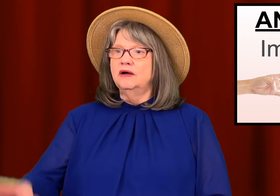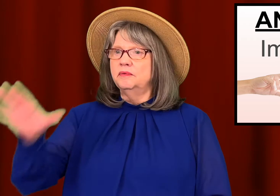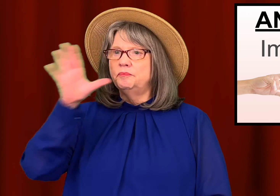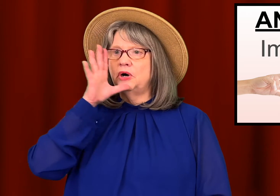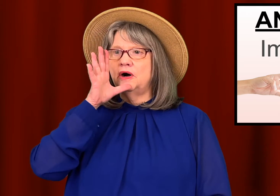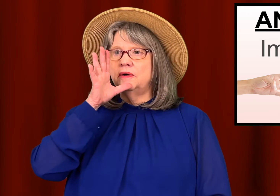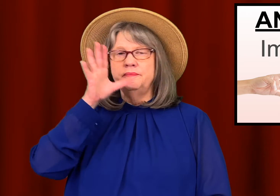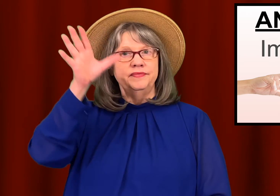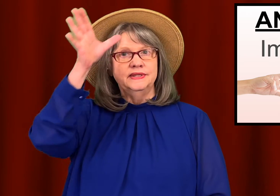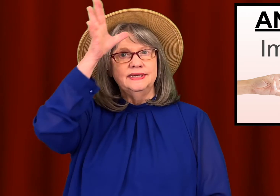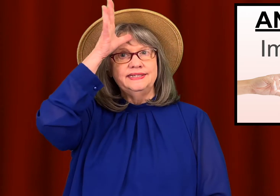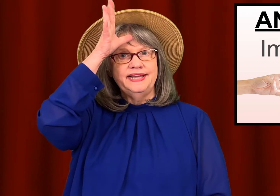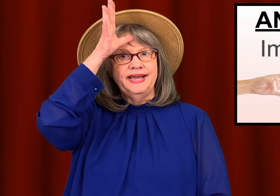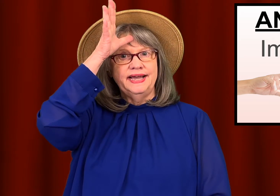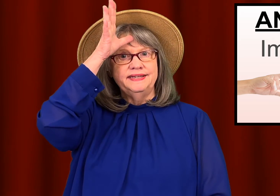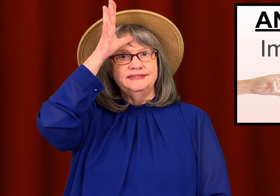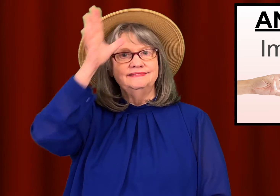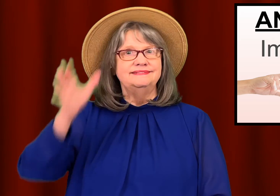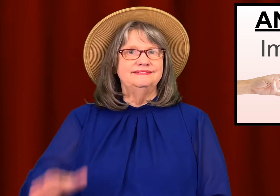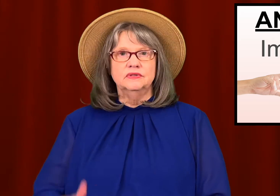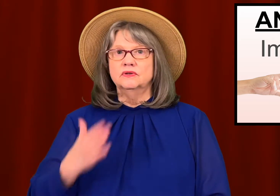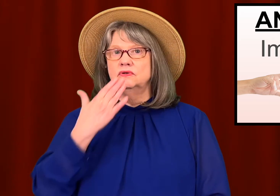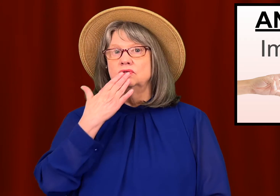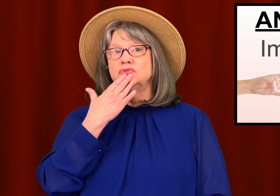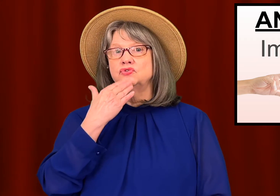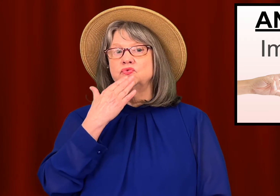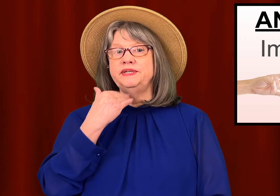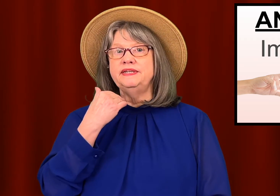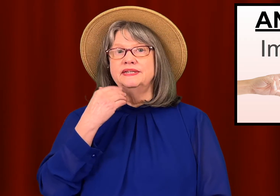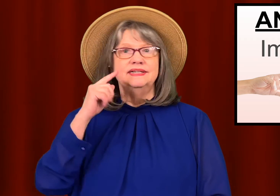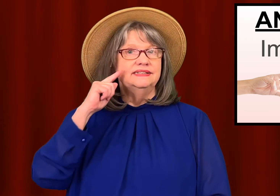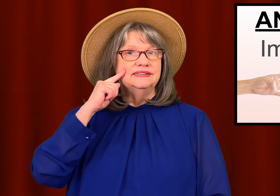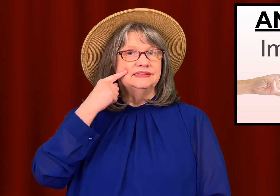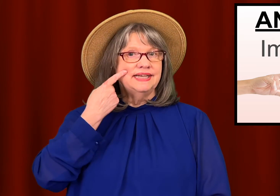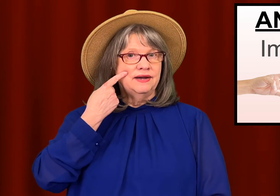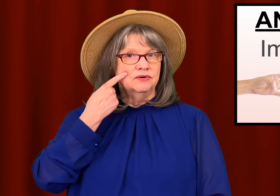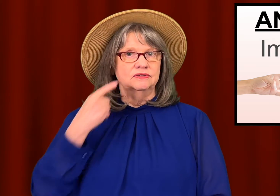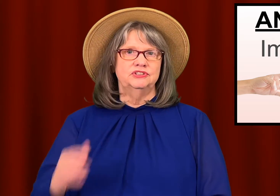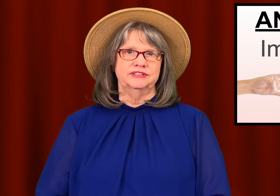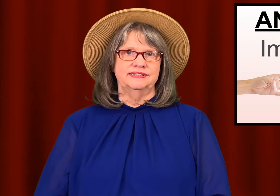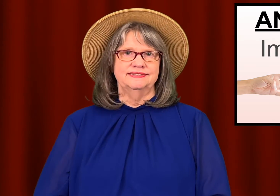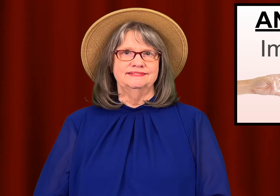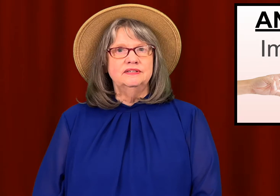MOM DAD. SWEET SOUR CHICKEN.